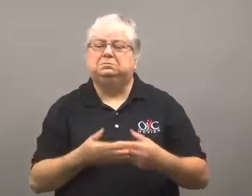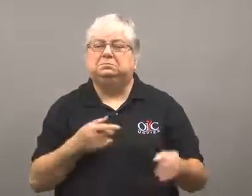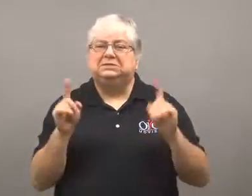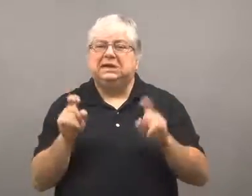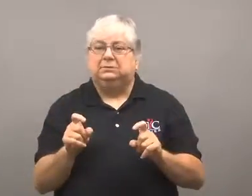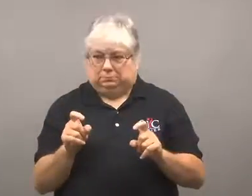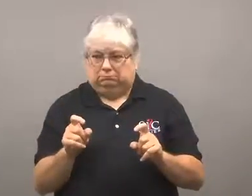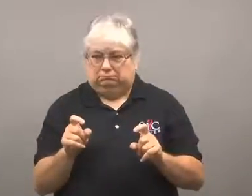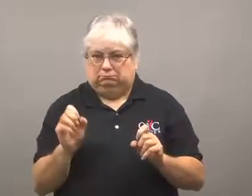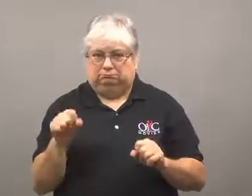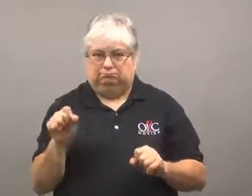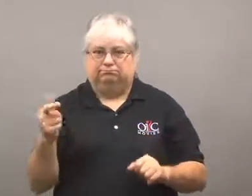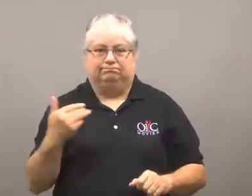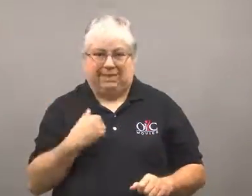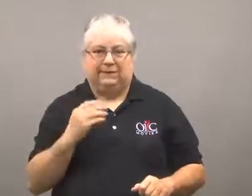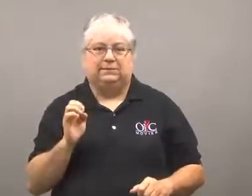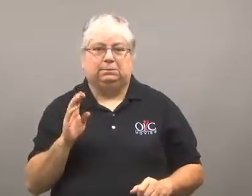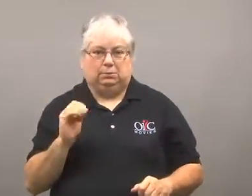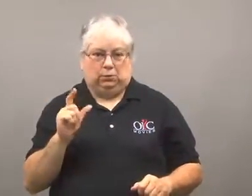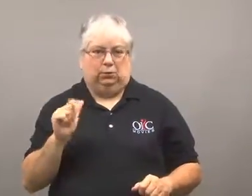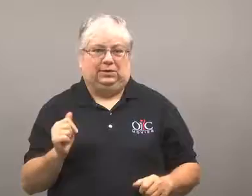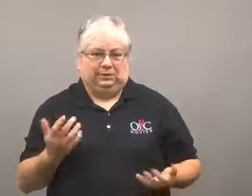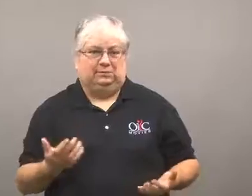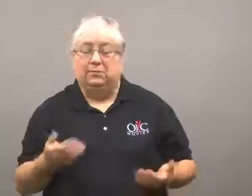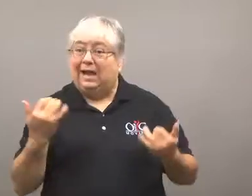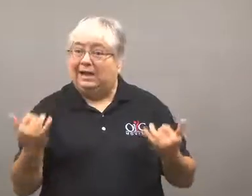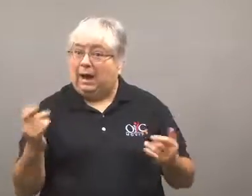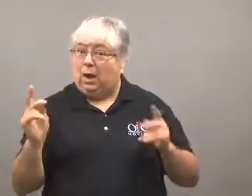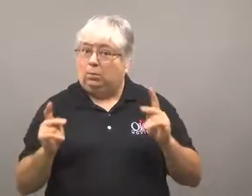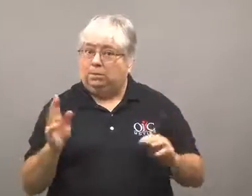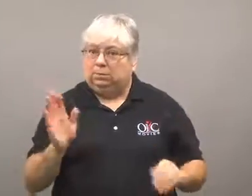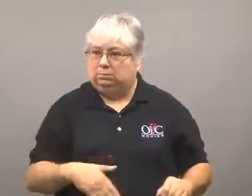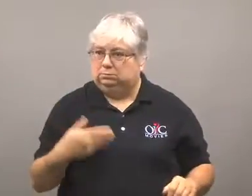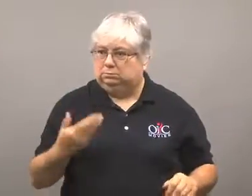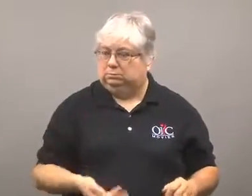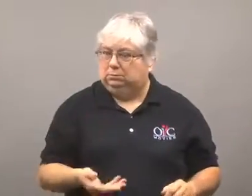She was tested anyway, and did indeed have Ebola.